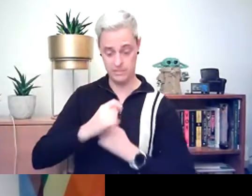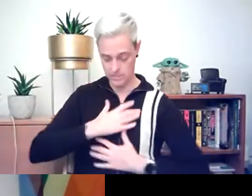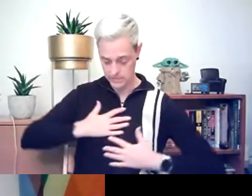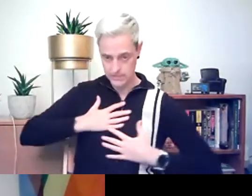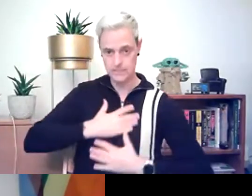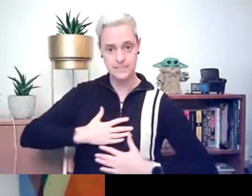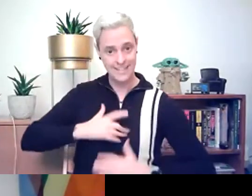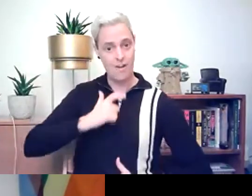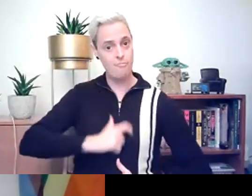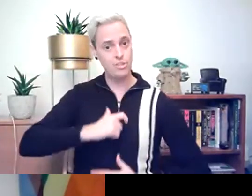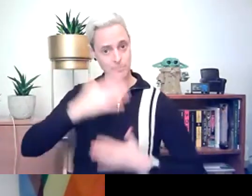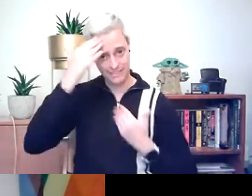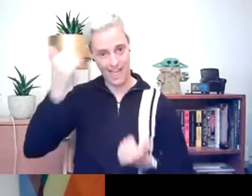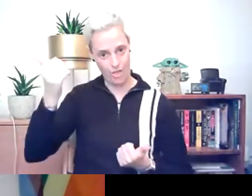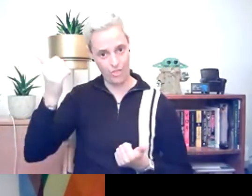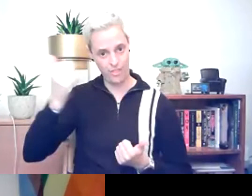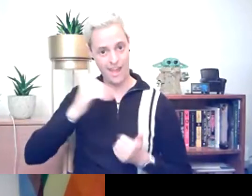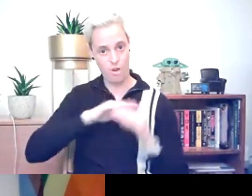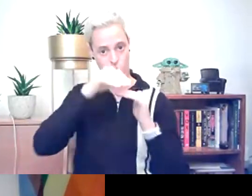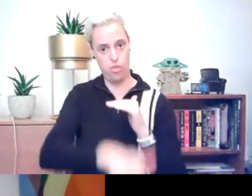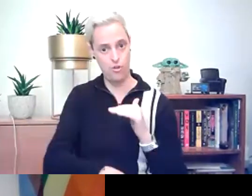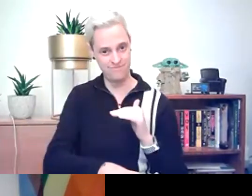mental health and we have to balance that where we can.